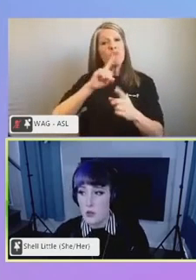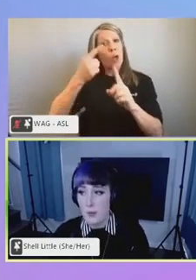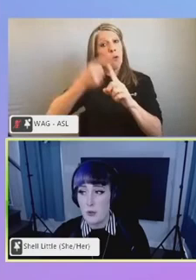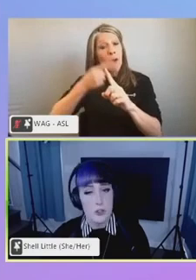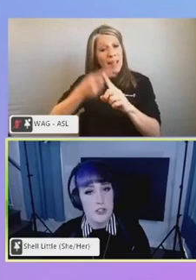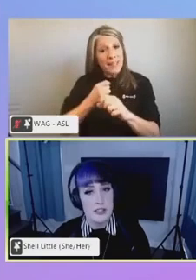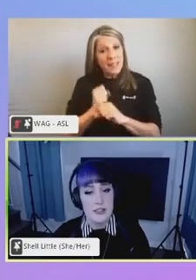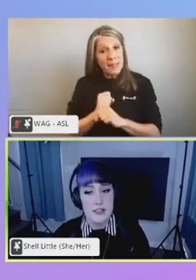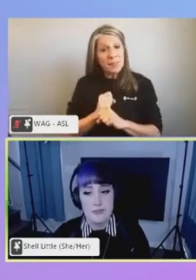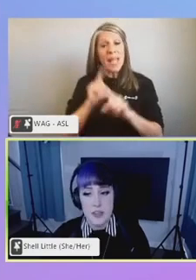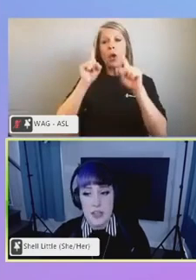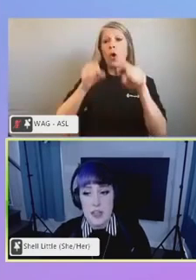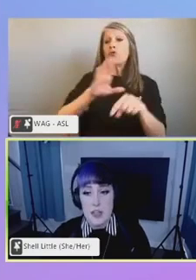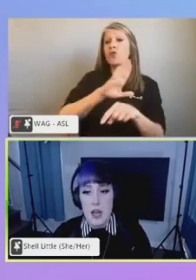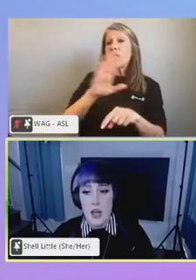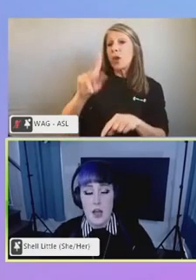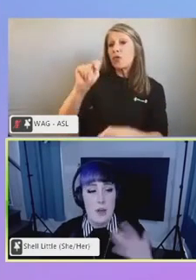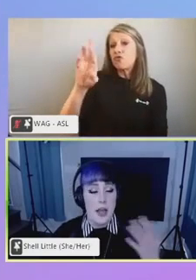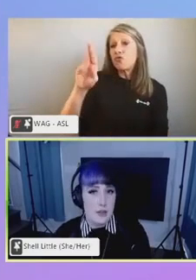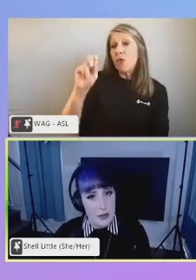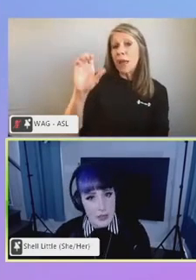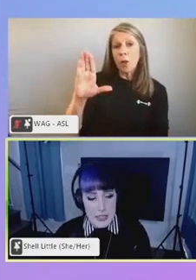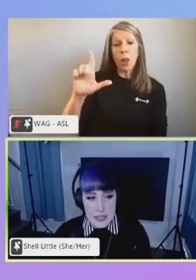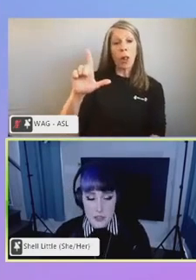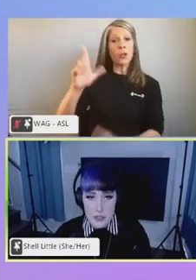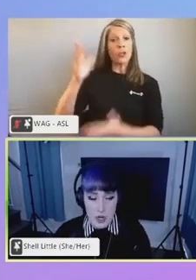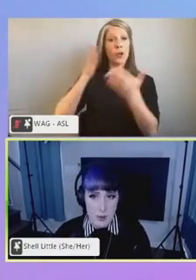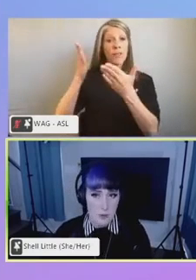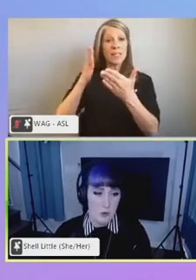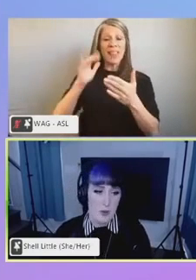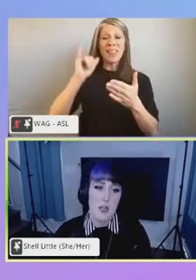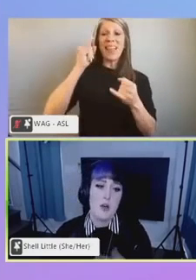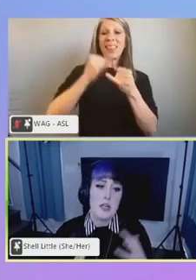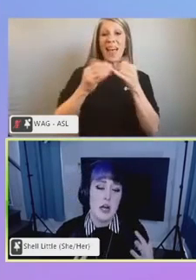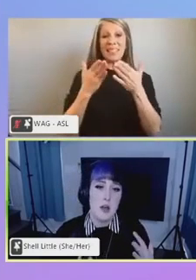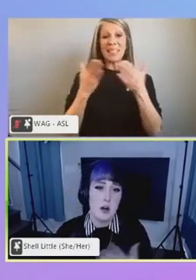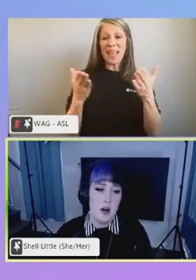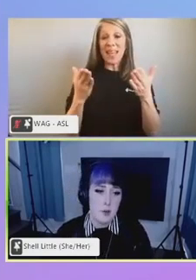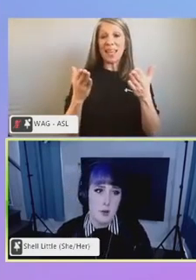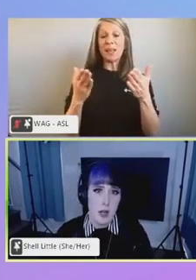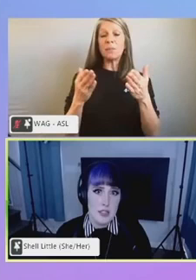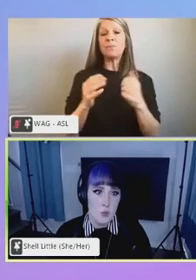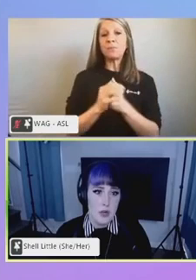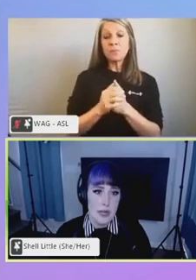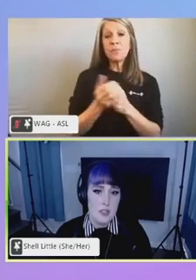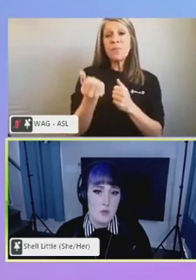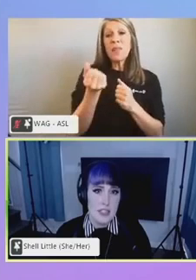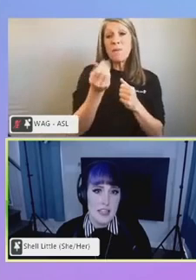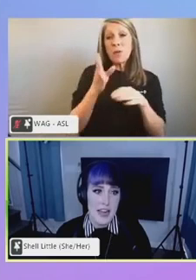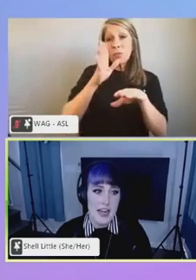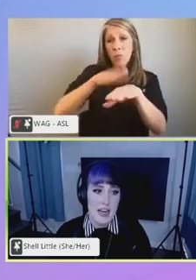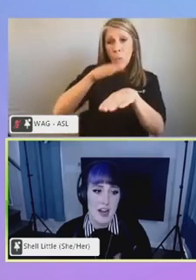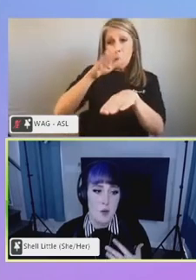do something about that today by paying real ran. All funds go to the Duwamish travel